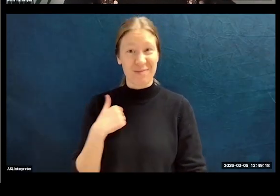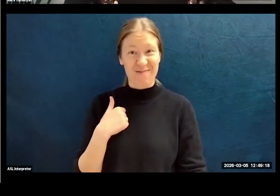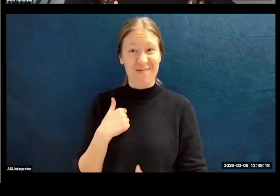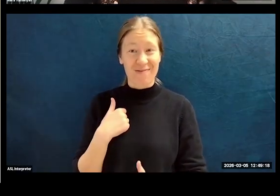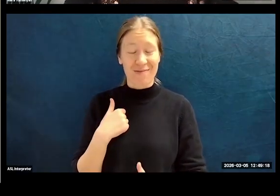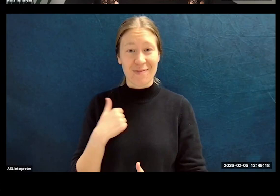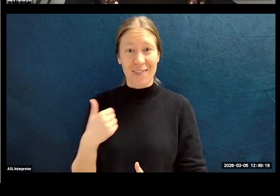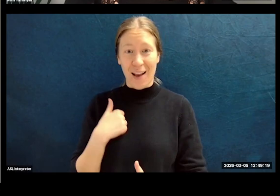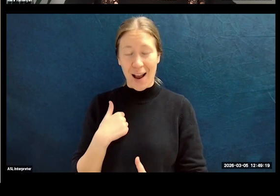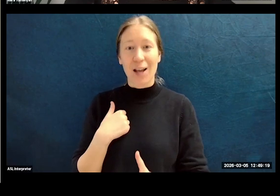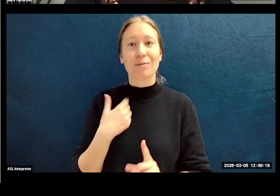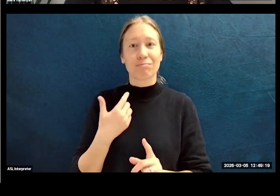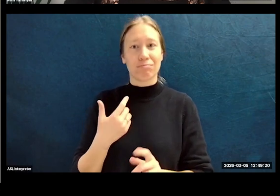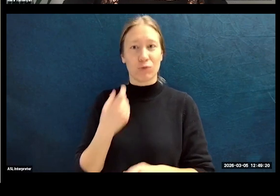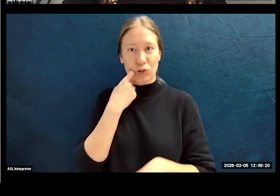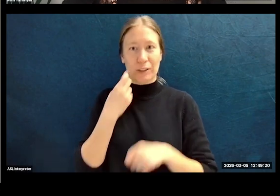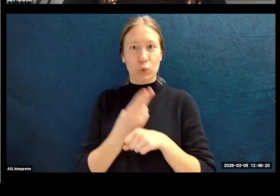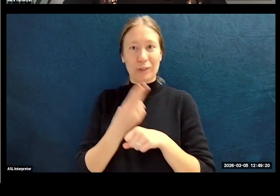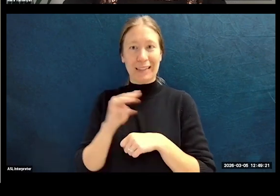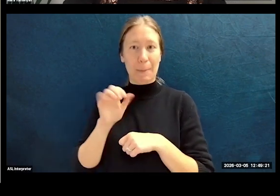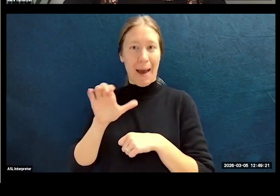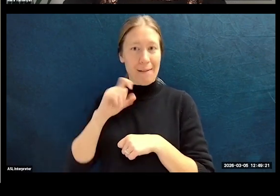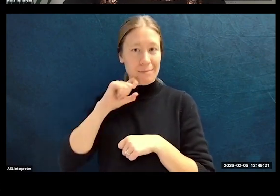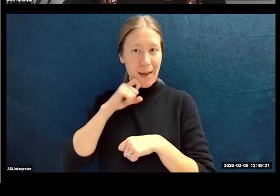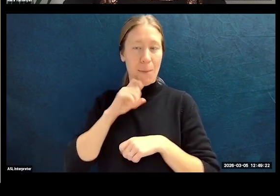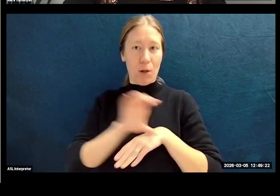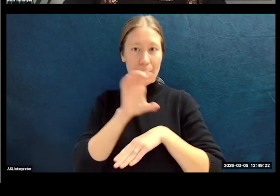I was using Mac computer to see how to save a Word document.